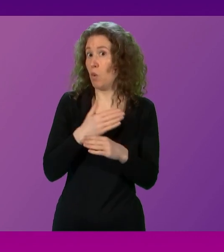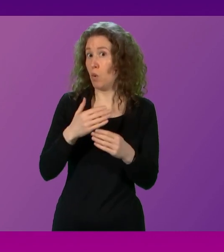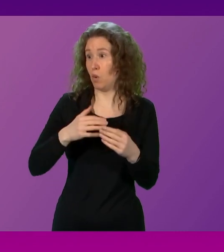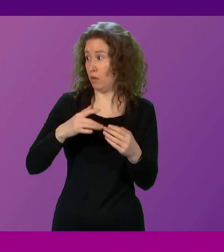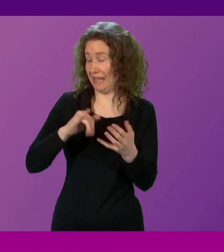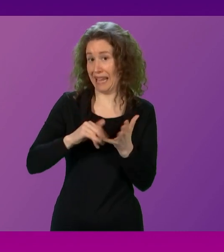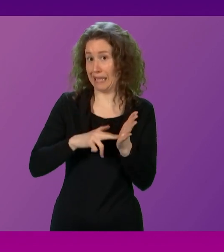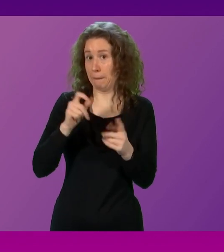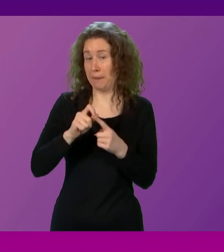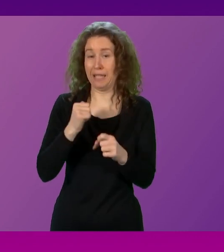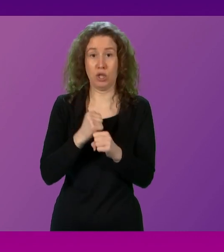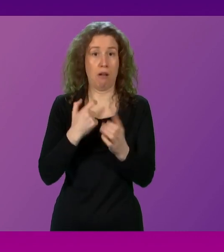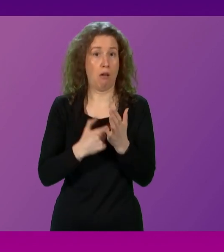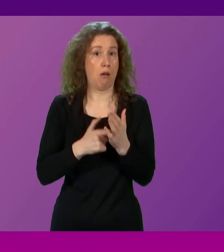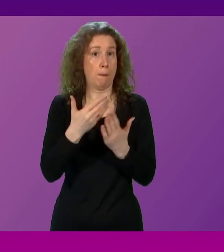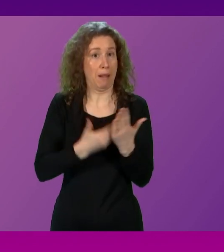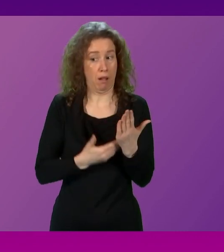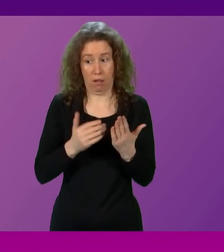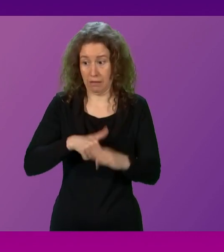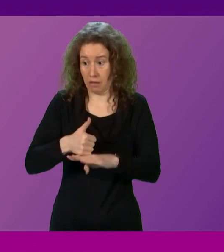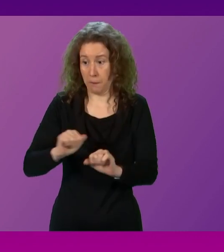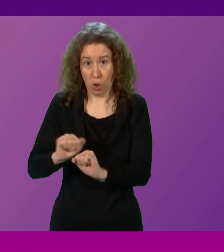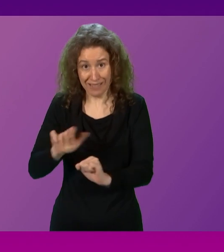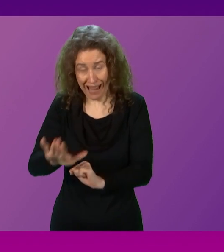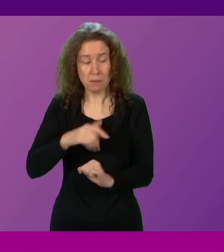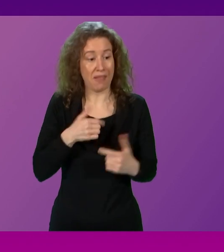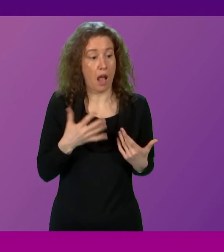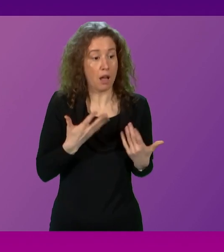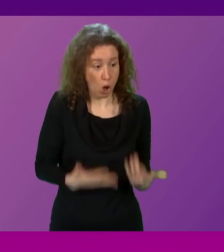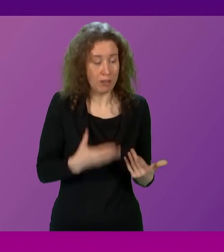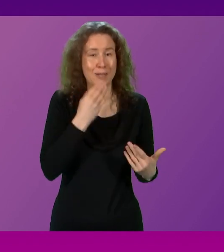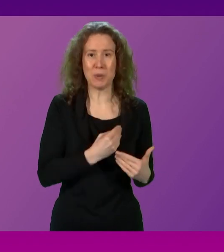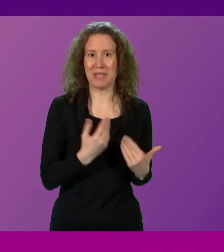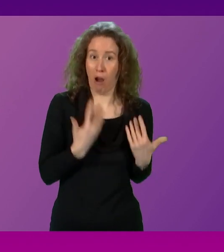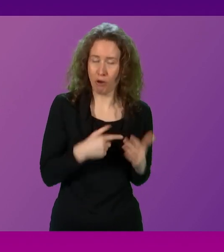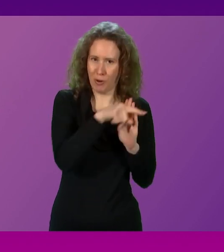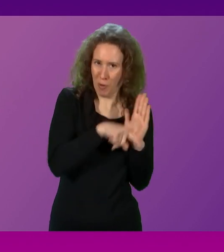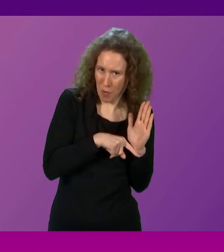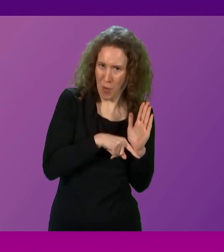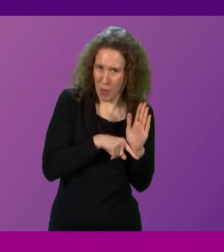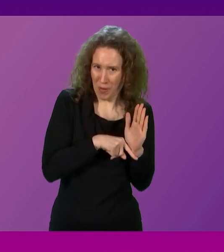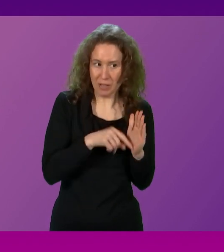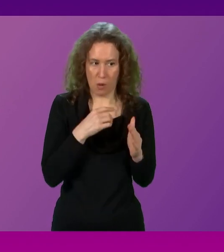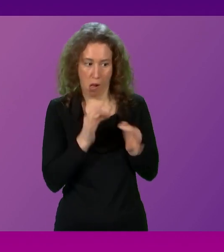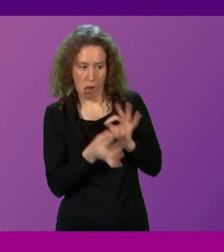rapists are exploiting the current laws. We should not make it any easier for them to attack women.